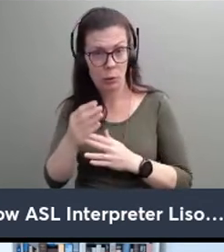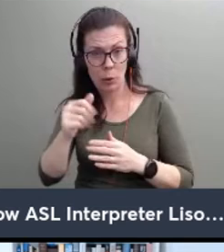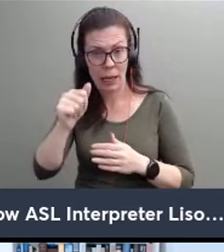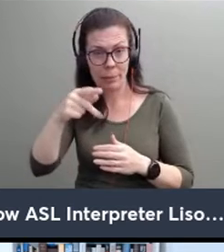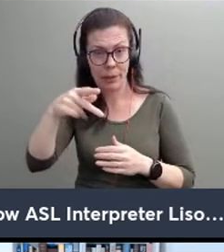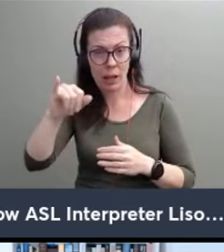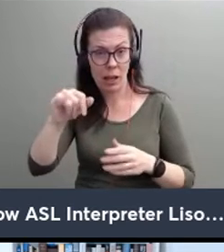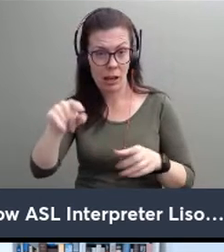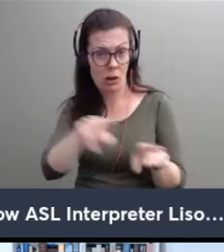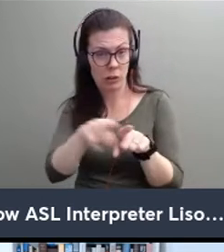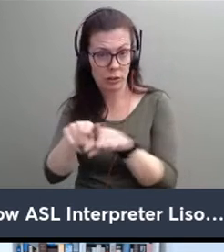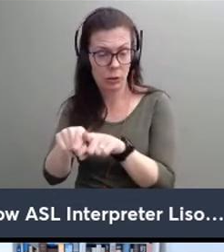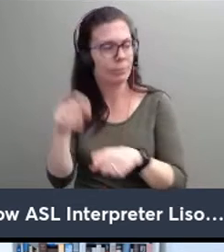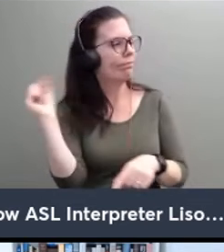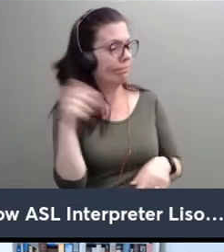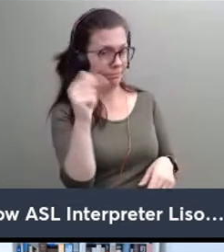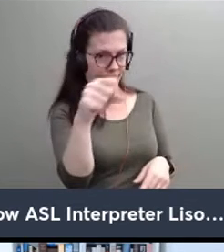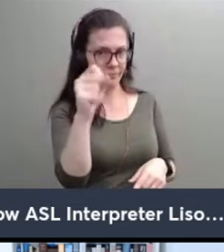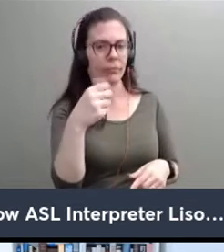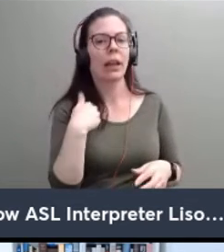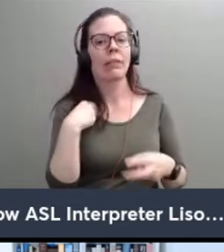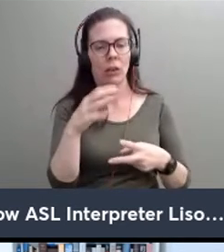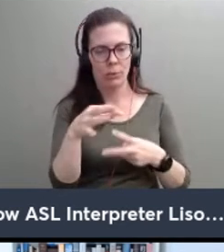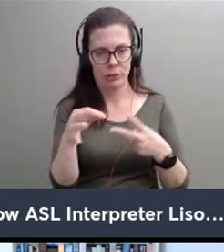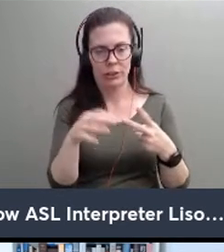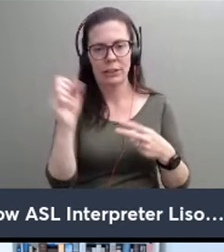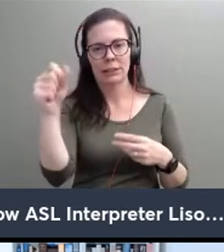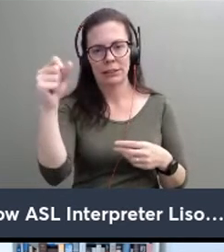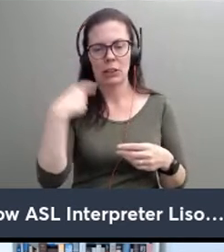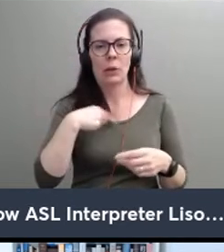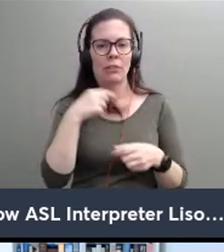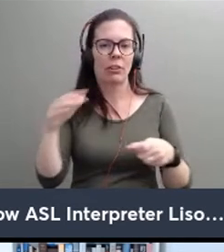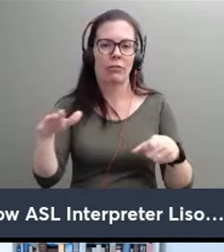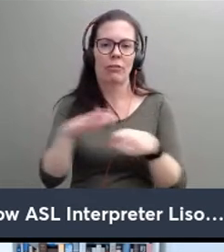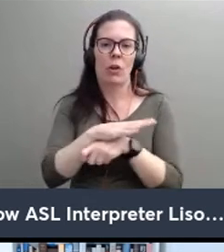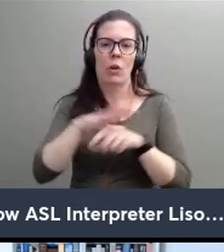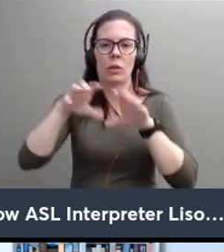Yes, we do have those options. We do have an entire suite of APIs